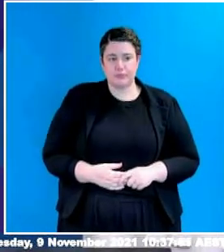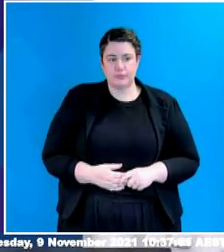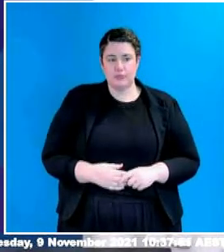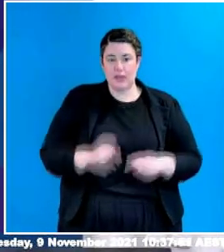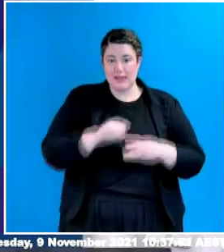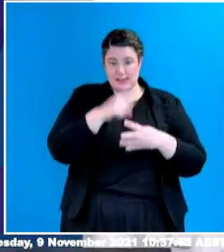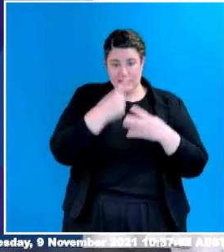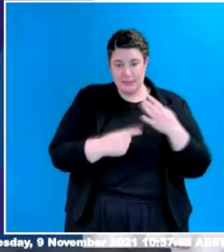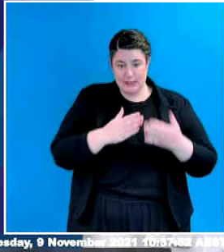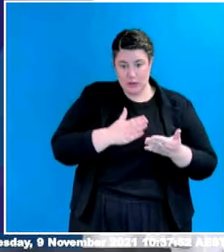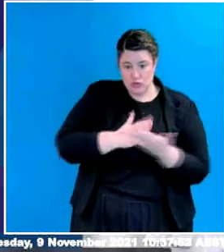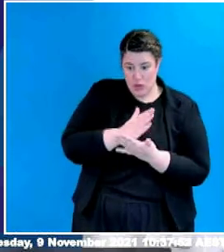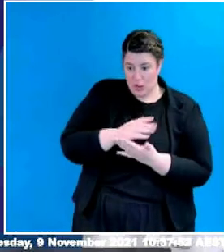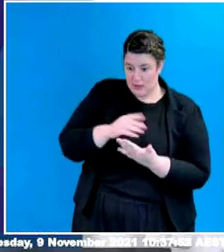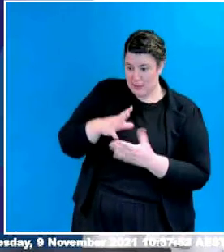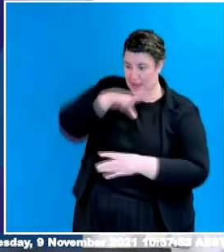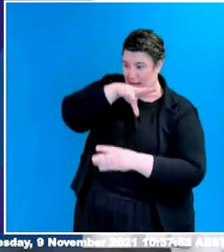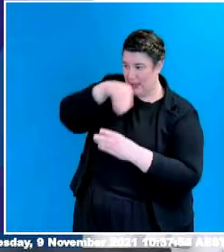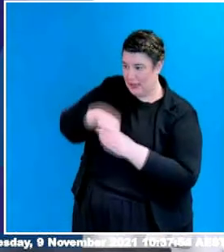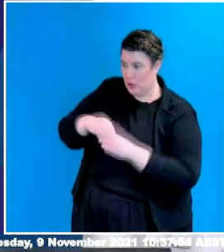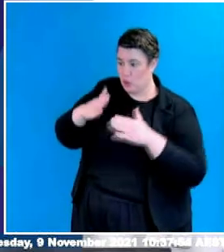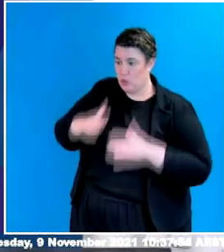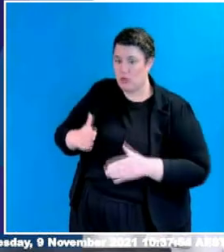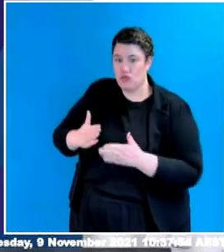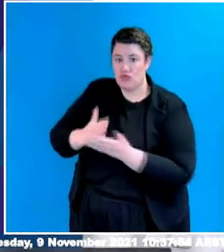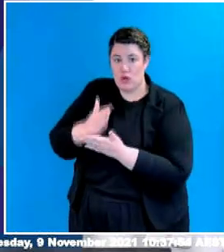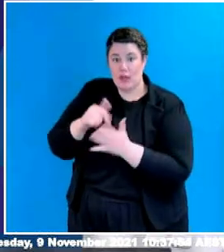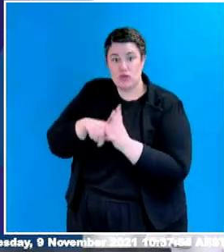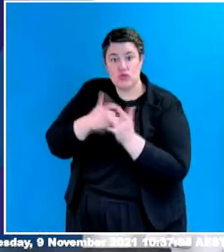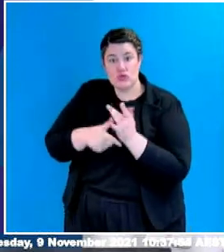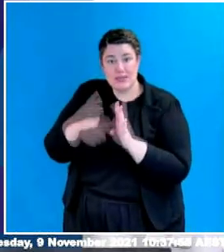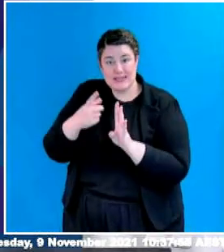embedded in human rights treaties prior to the CRPD has had